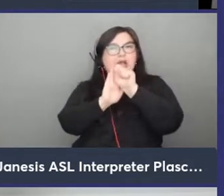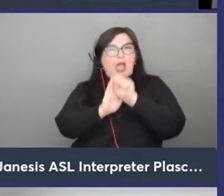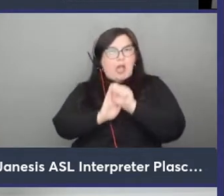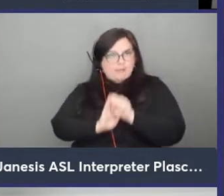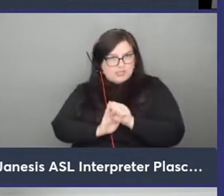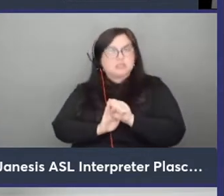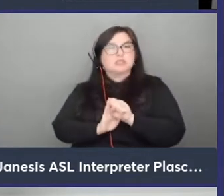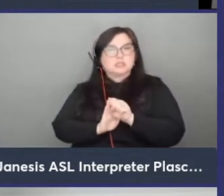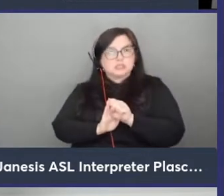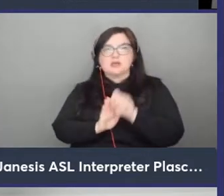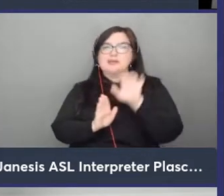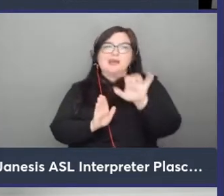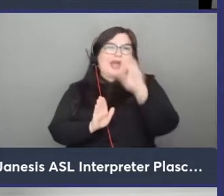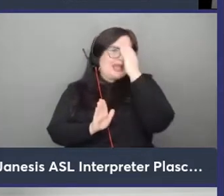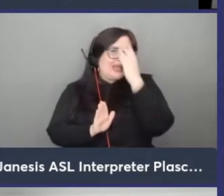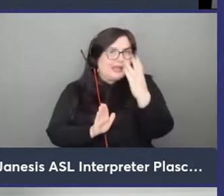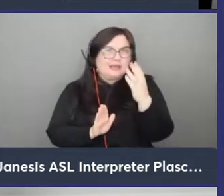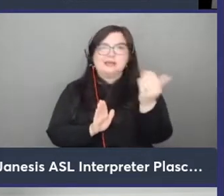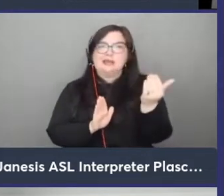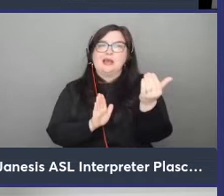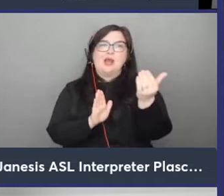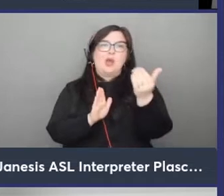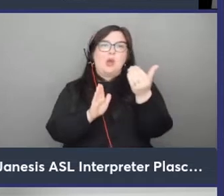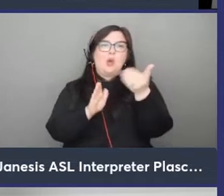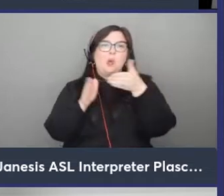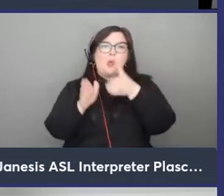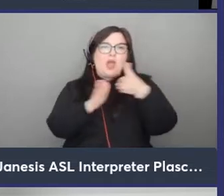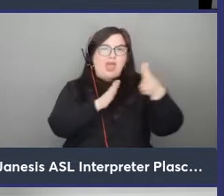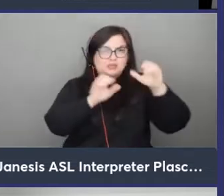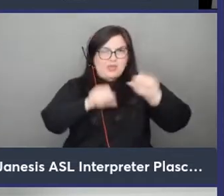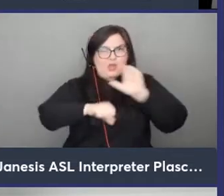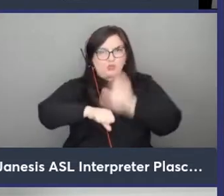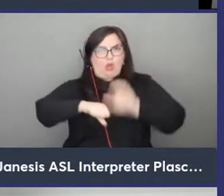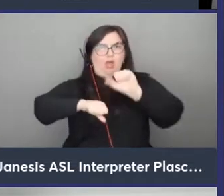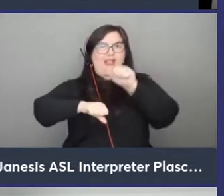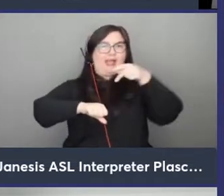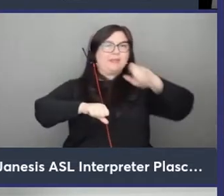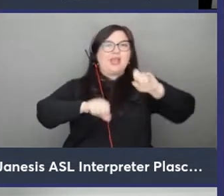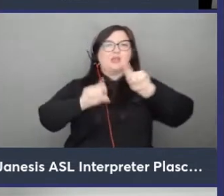These are just ways for you to just call the API, for you to just test it.